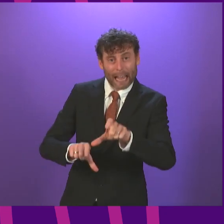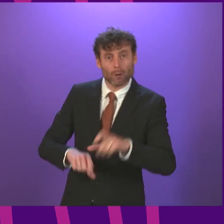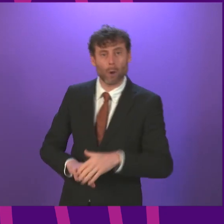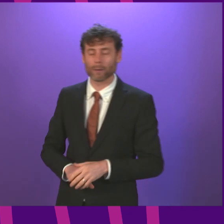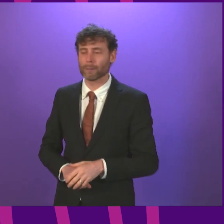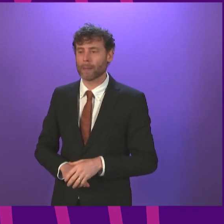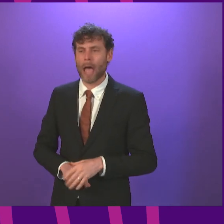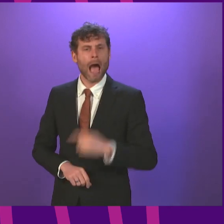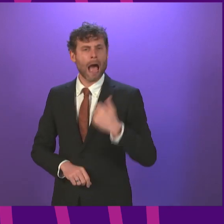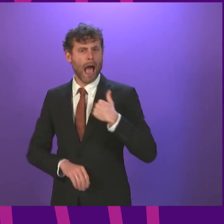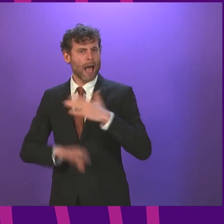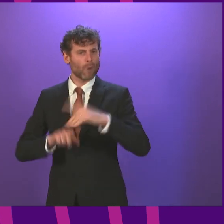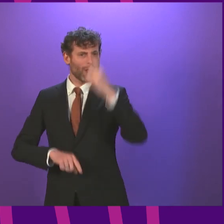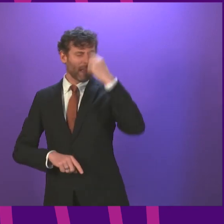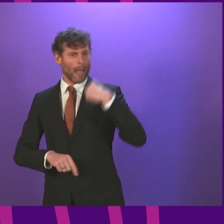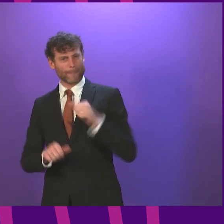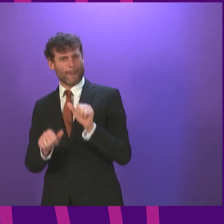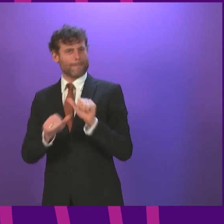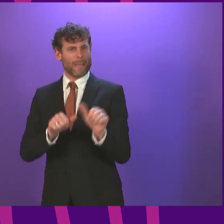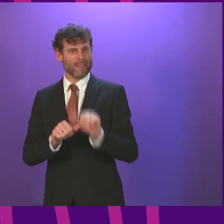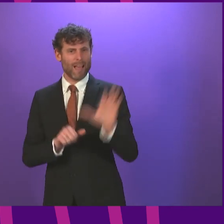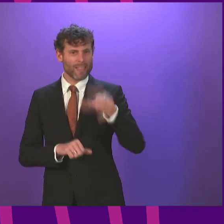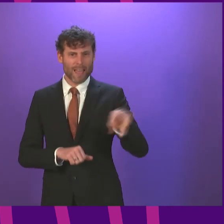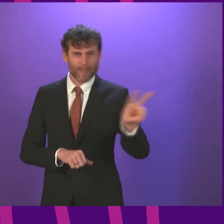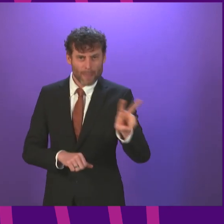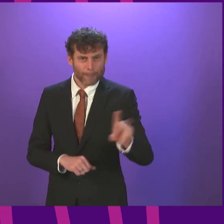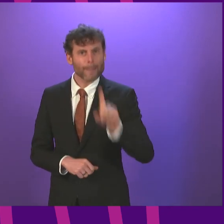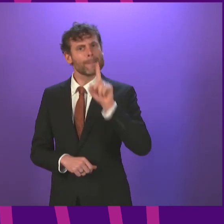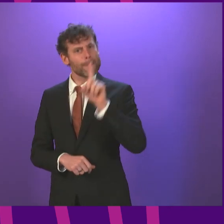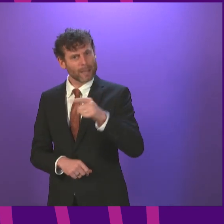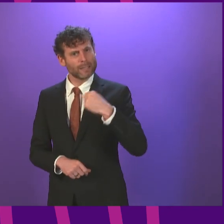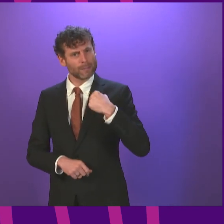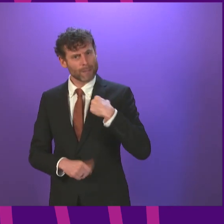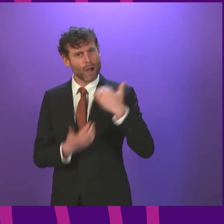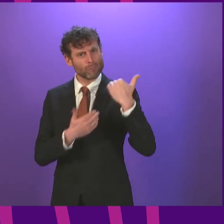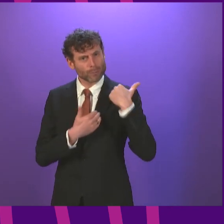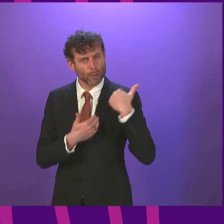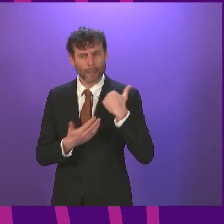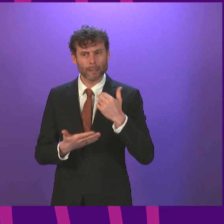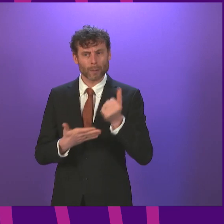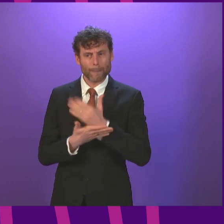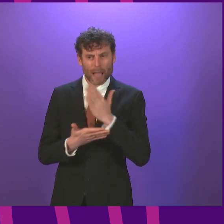I do know is that it is my job as First Minister to ask questions, to query things when I do